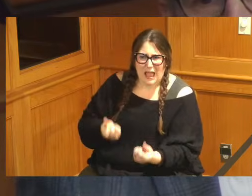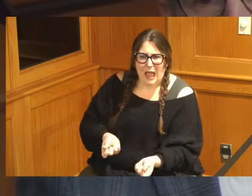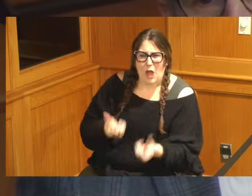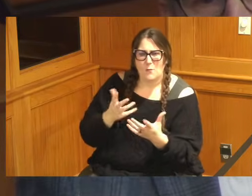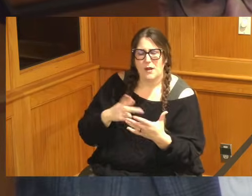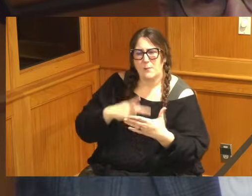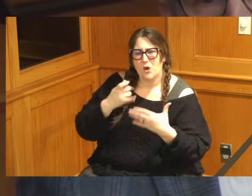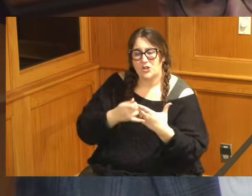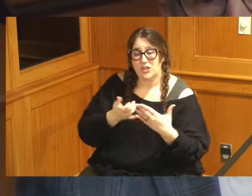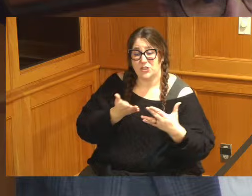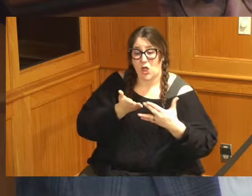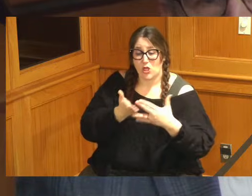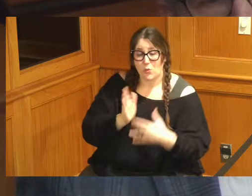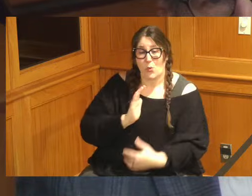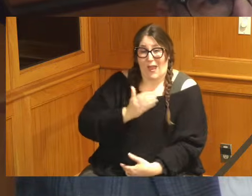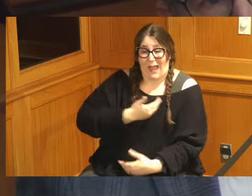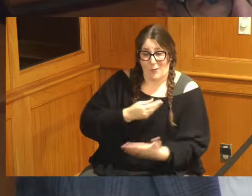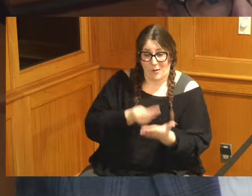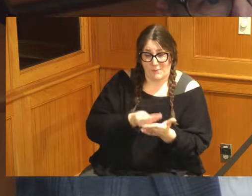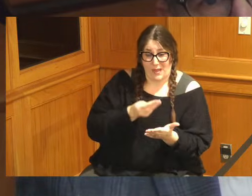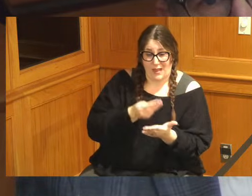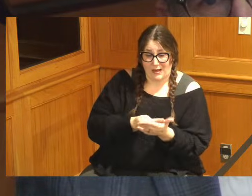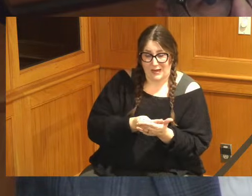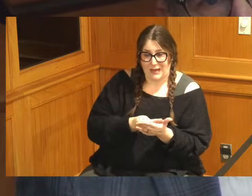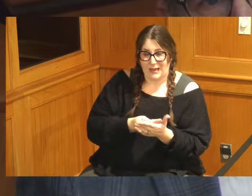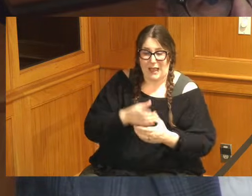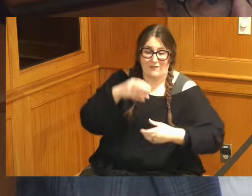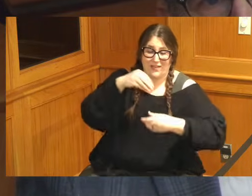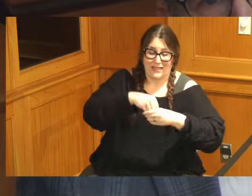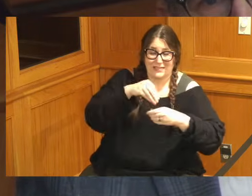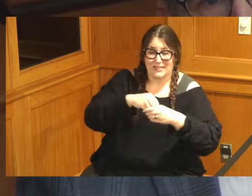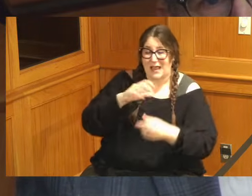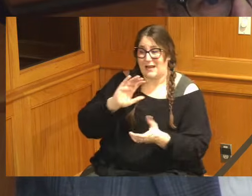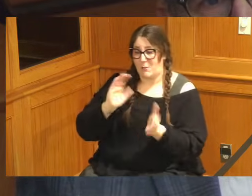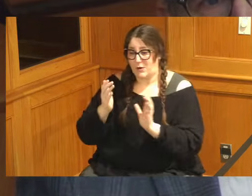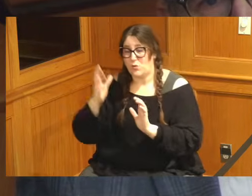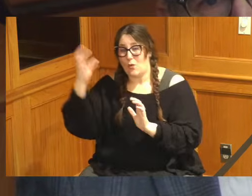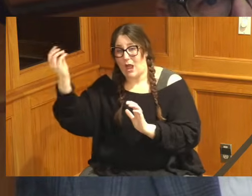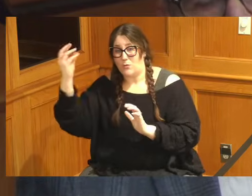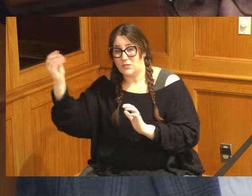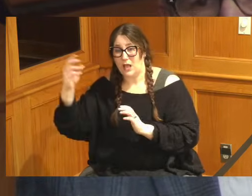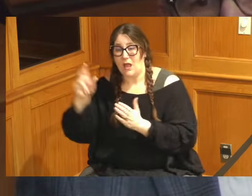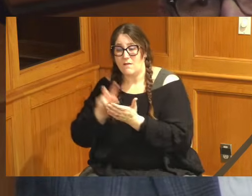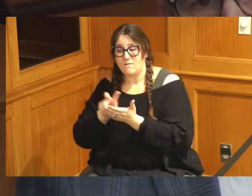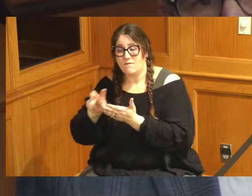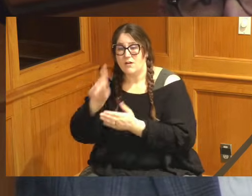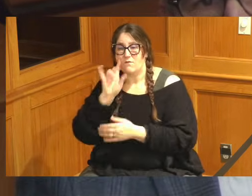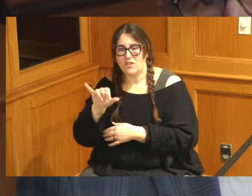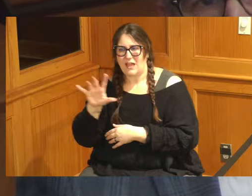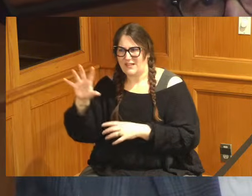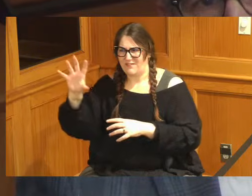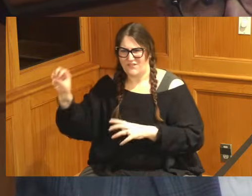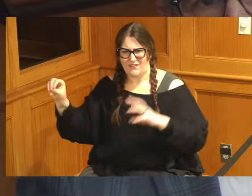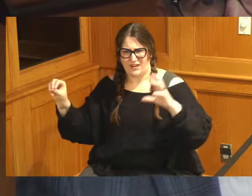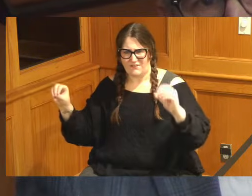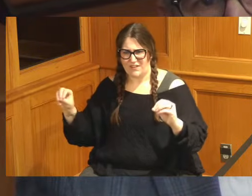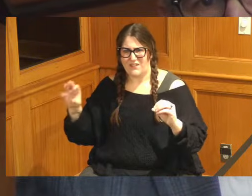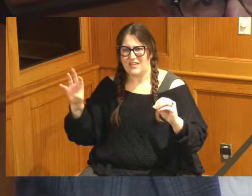dollars have been funded inside versus outside the city. so if you like is it 50/50 is it 6040